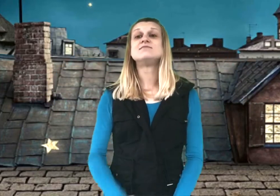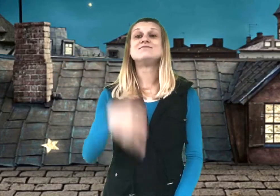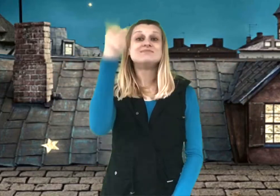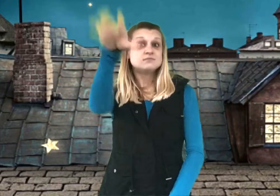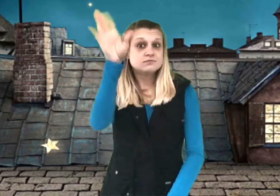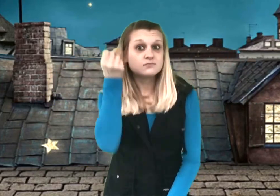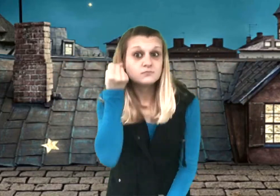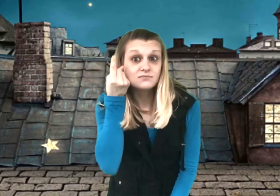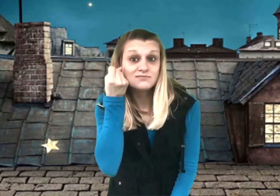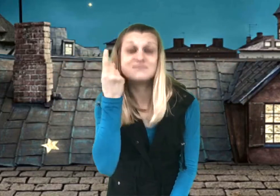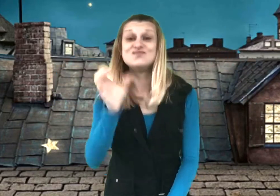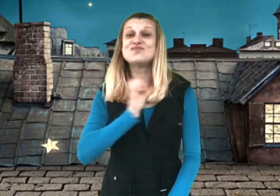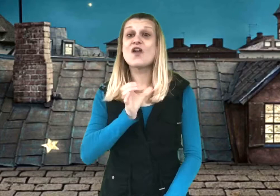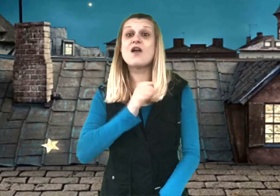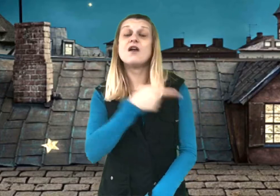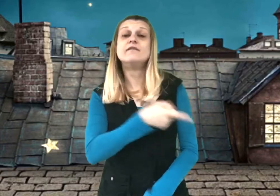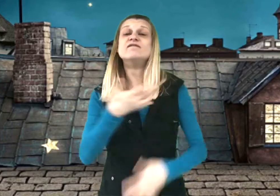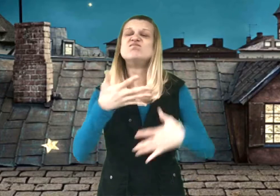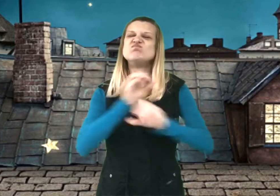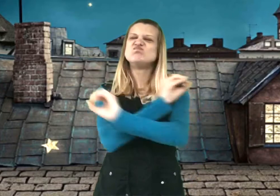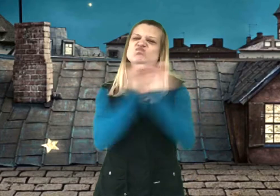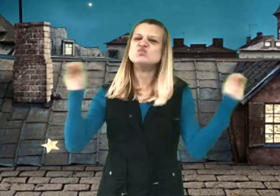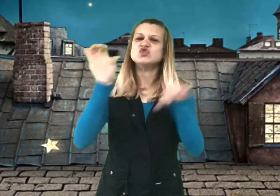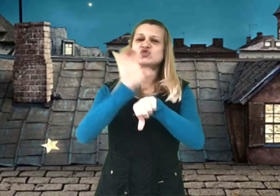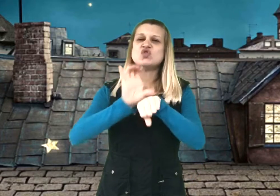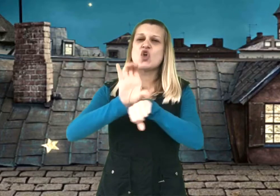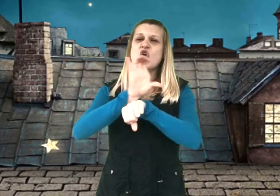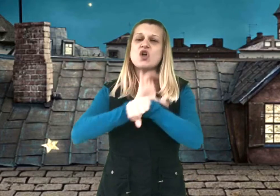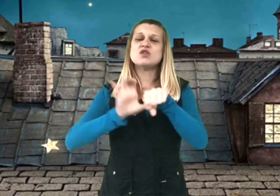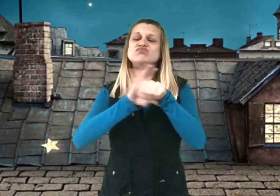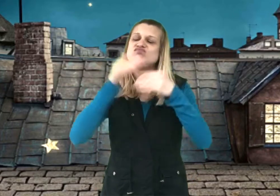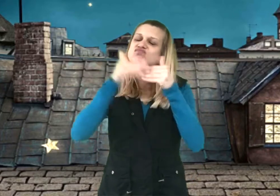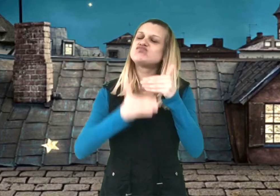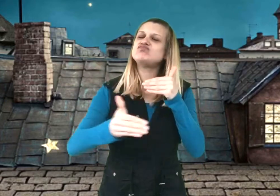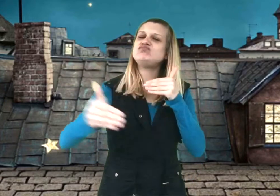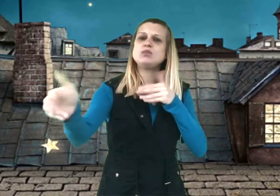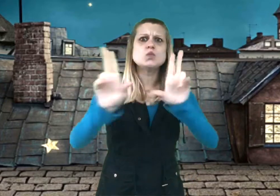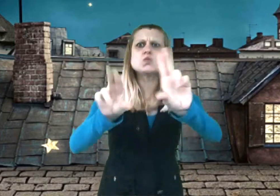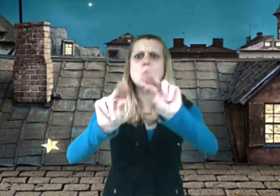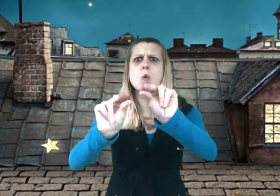This does not mean Charlie never had a chocolate in his life!